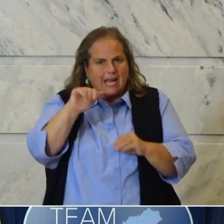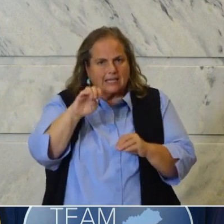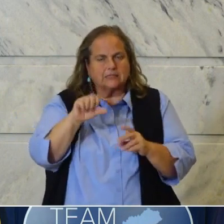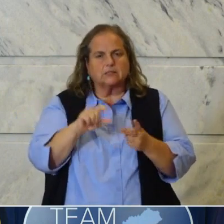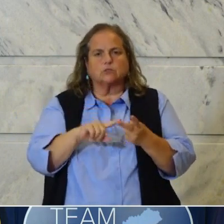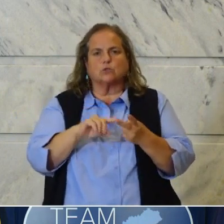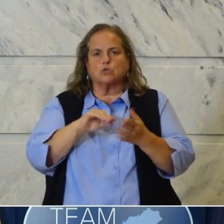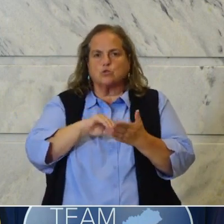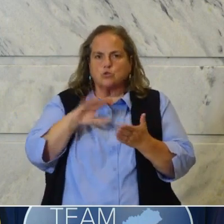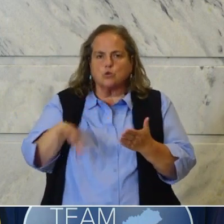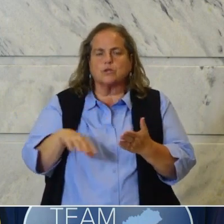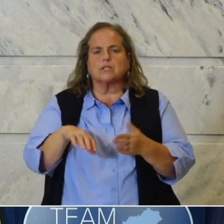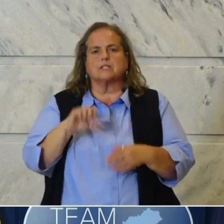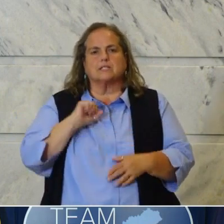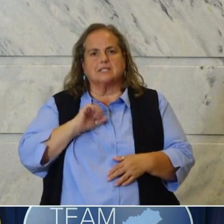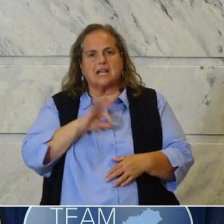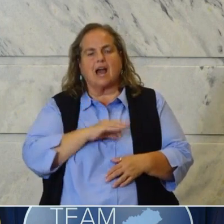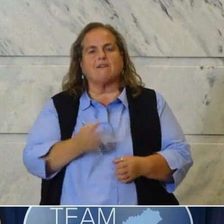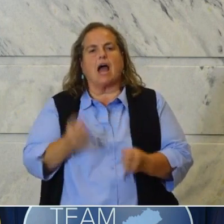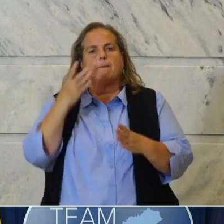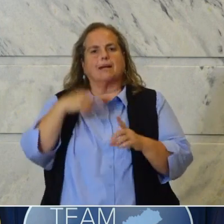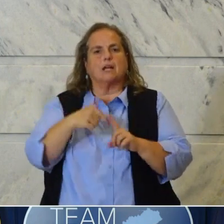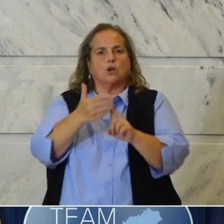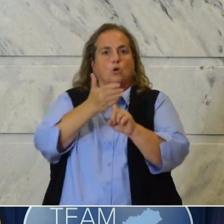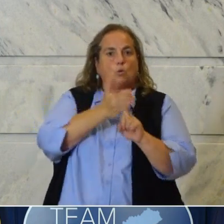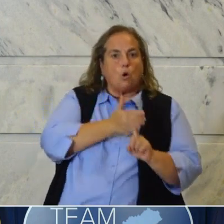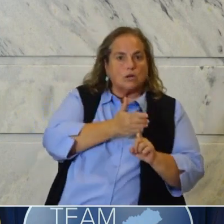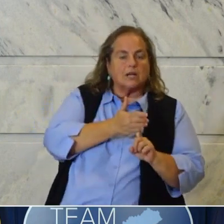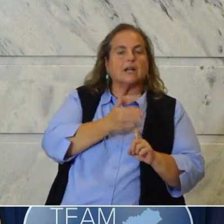students and staff, and we're just gonna put it up on the dashboard, and